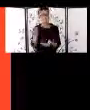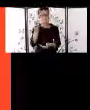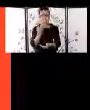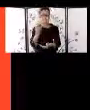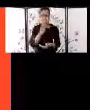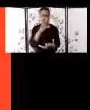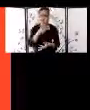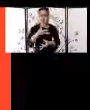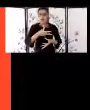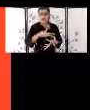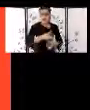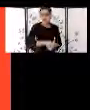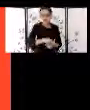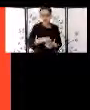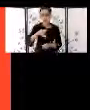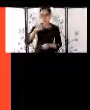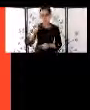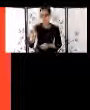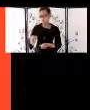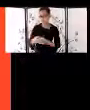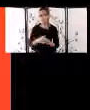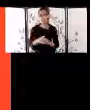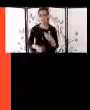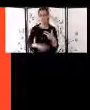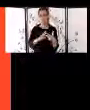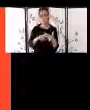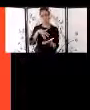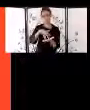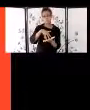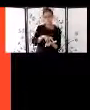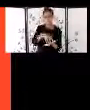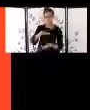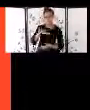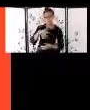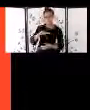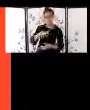What makes a weak application? Weak applications do not demonstrate a clear